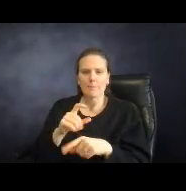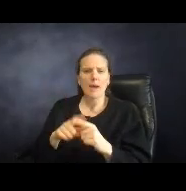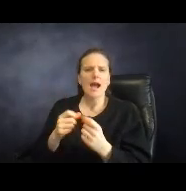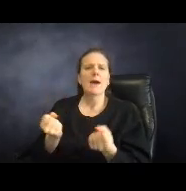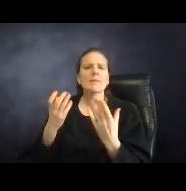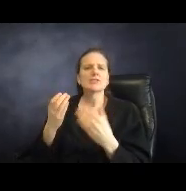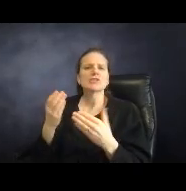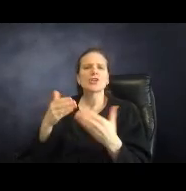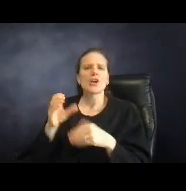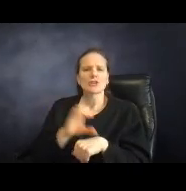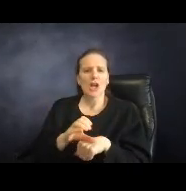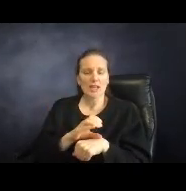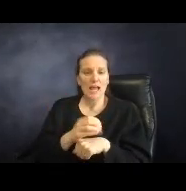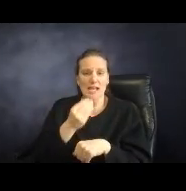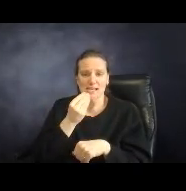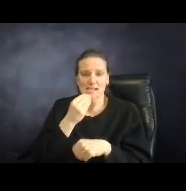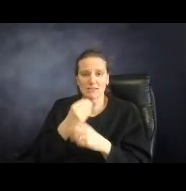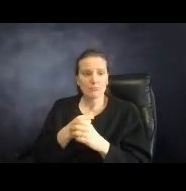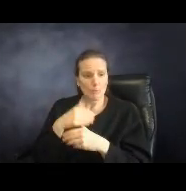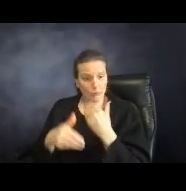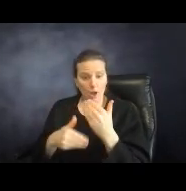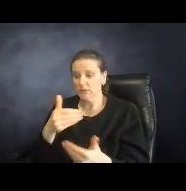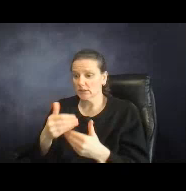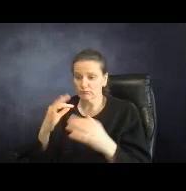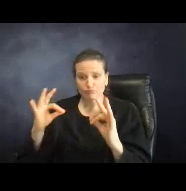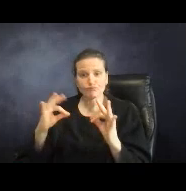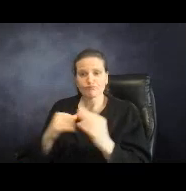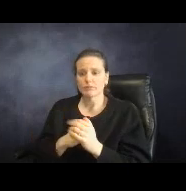that I eat, I can process that. I I don't have a problem with it.